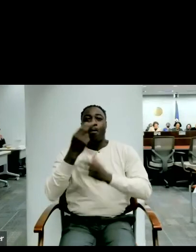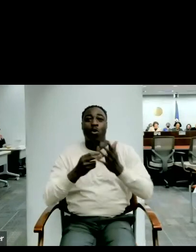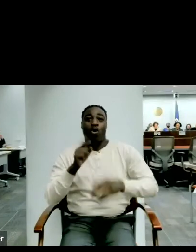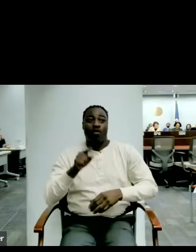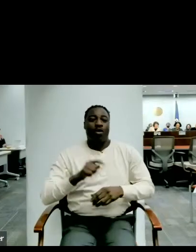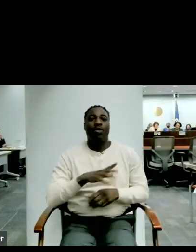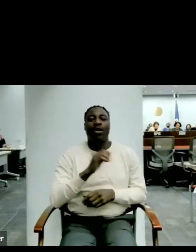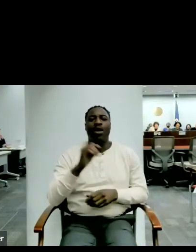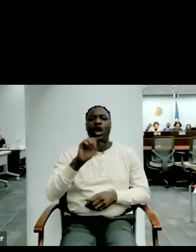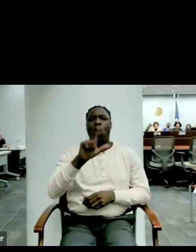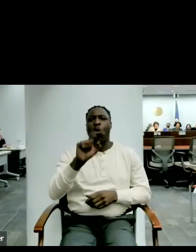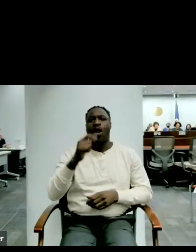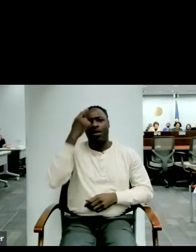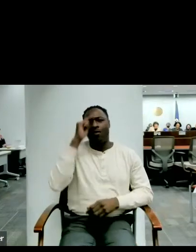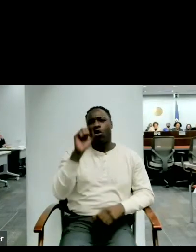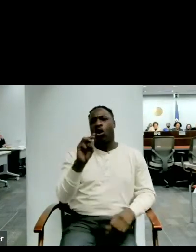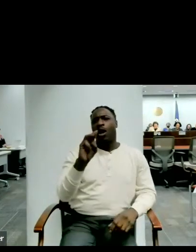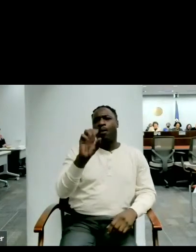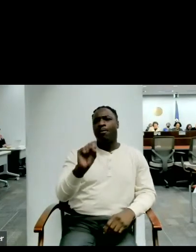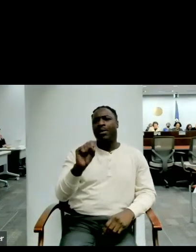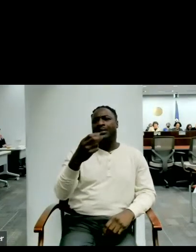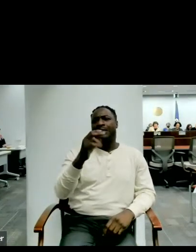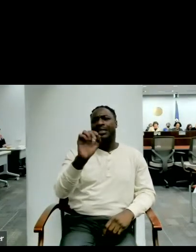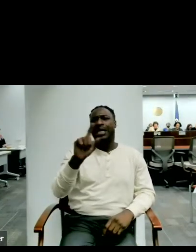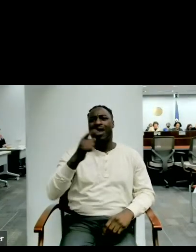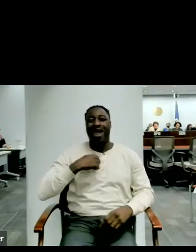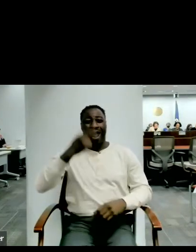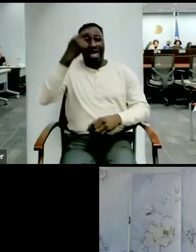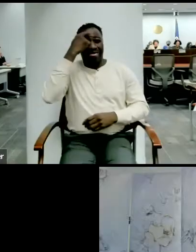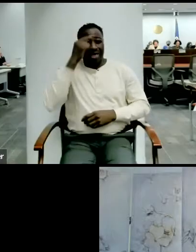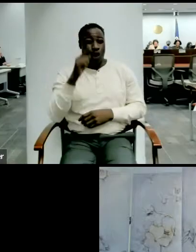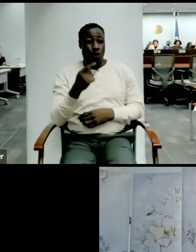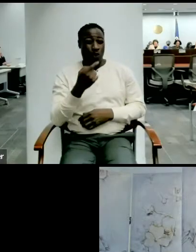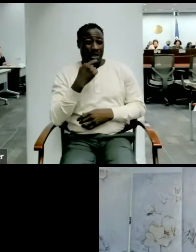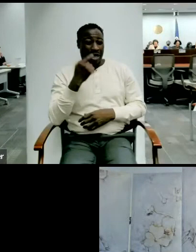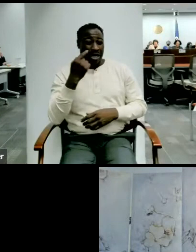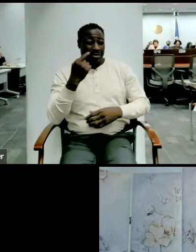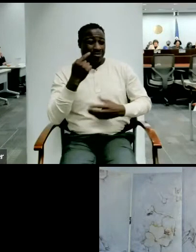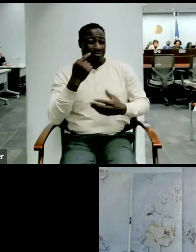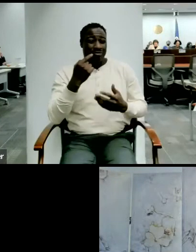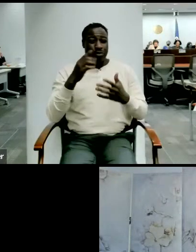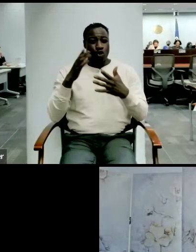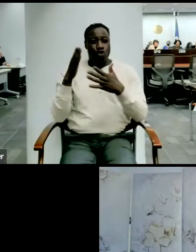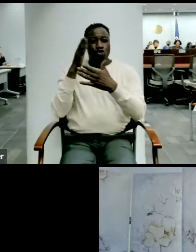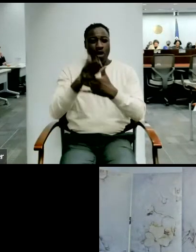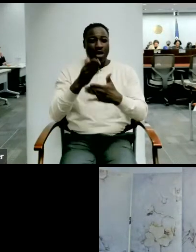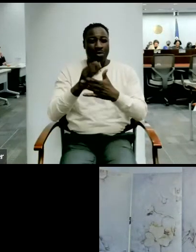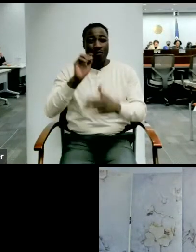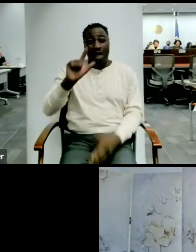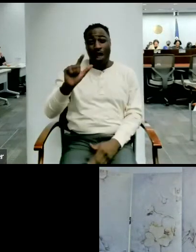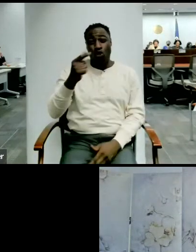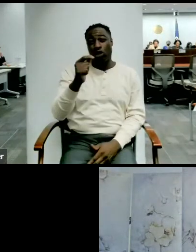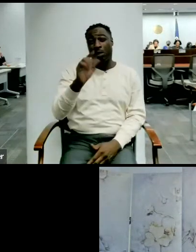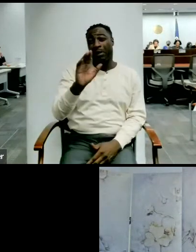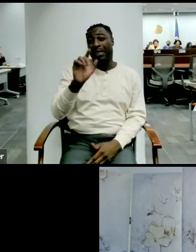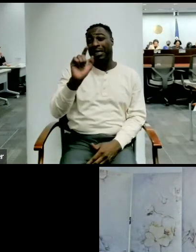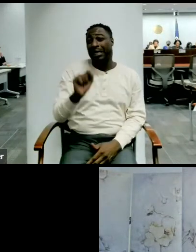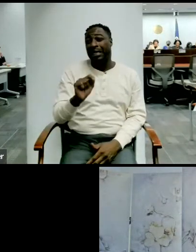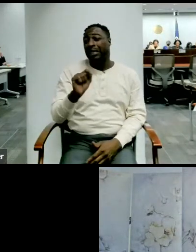A question for Ms. Hill. I think you said harassment of LGTBQI + people